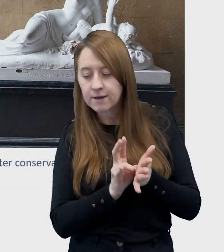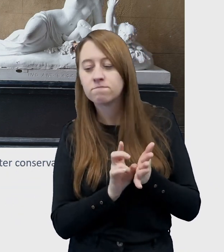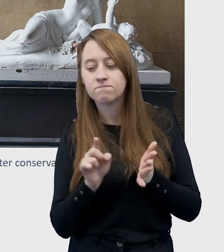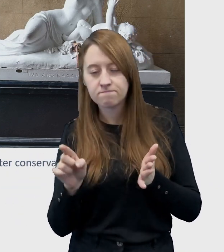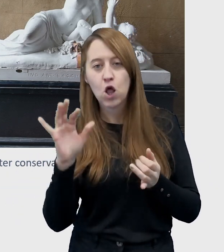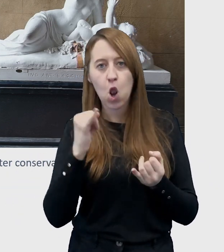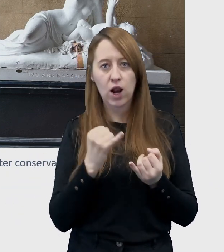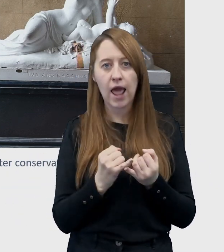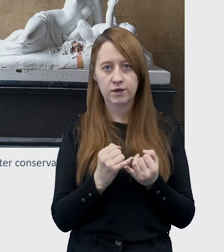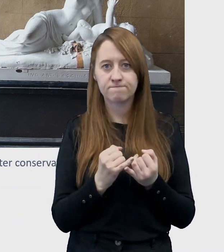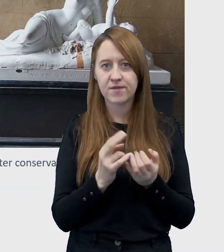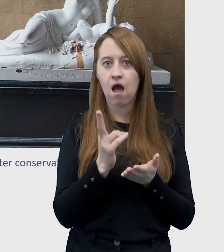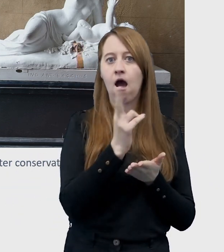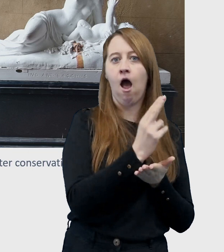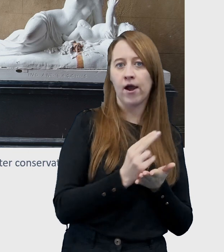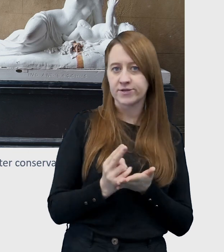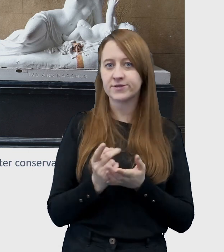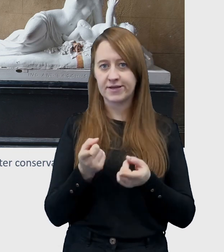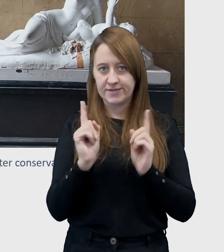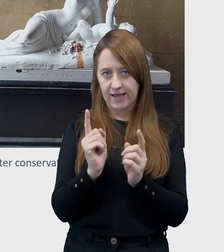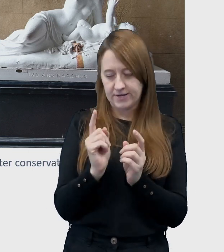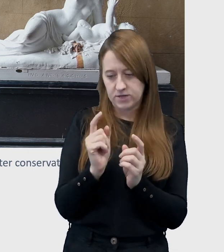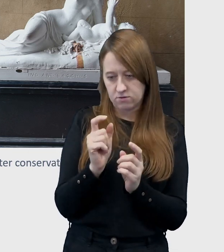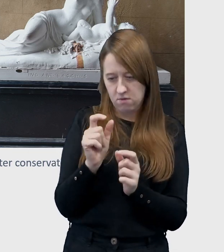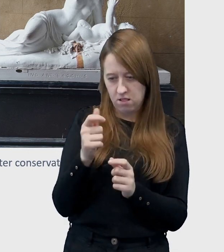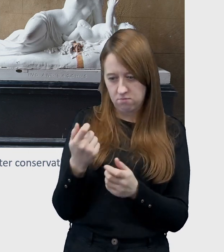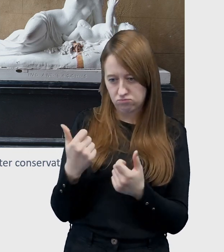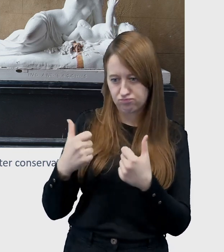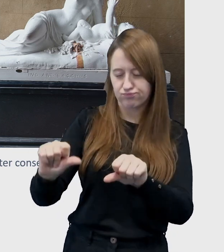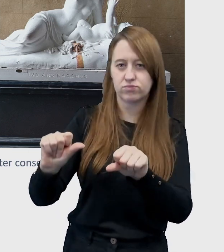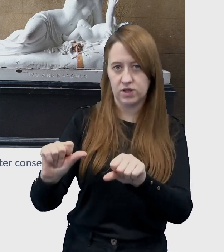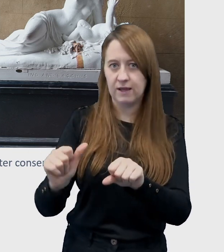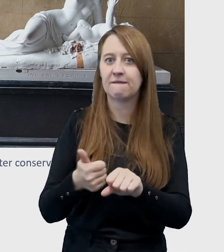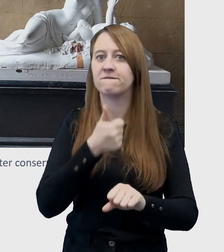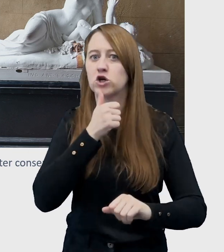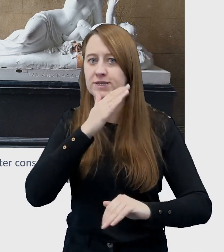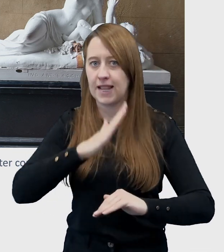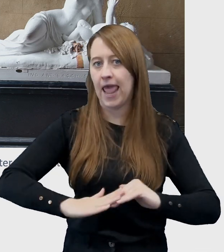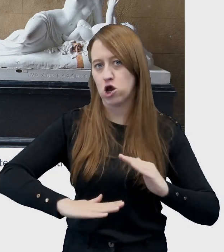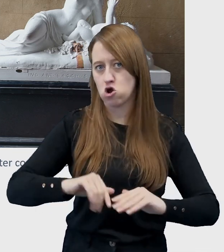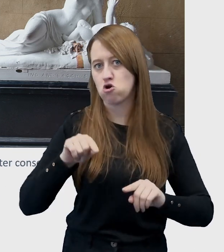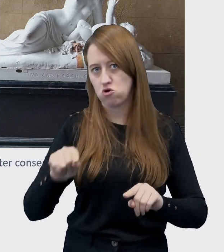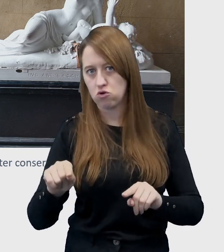intentional applied artists layer. It is the original layer on there. Again, it's a sketch model.